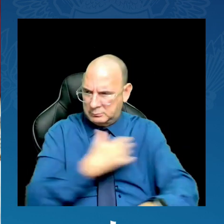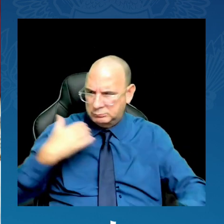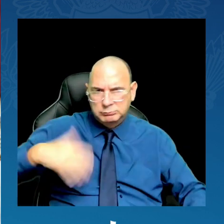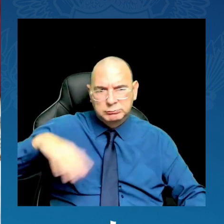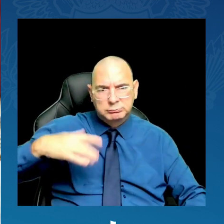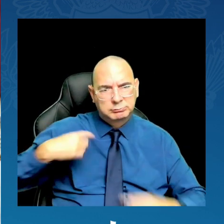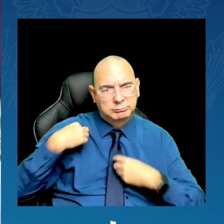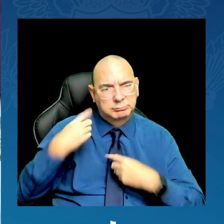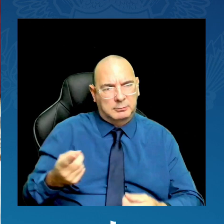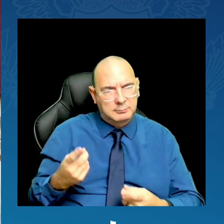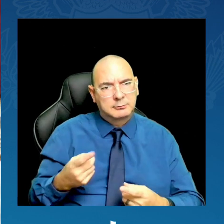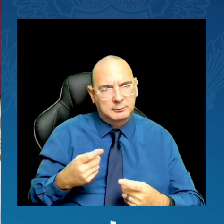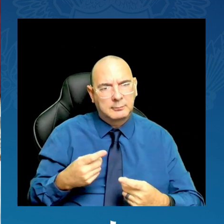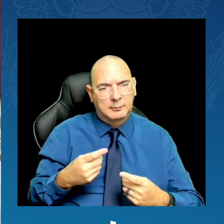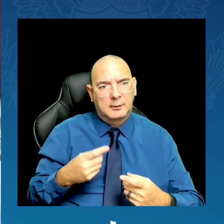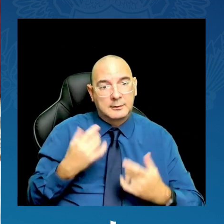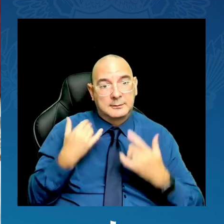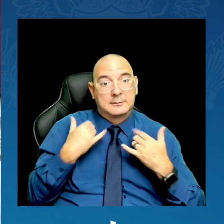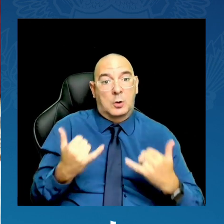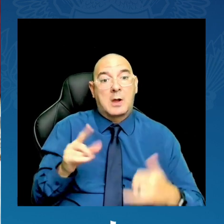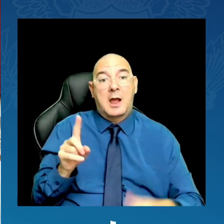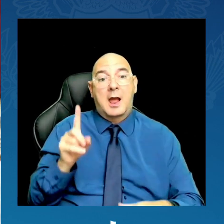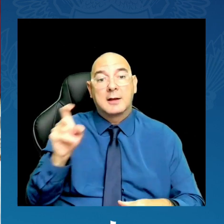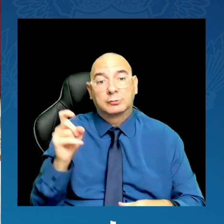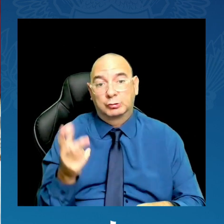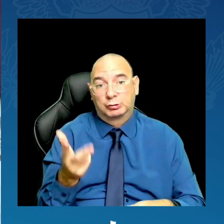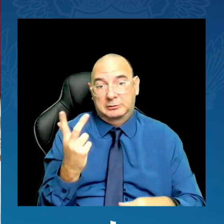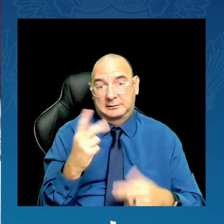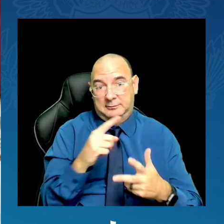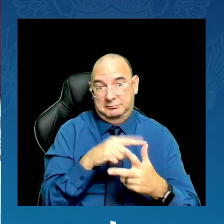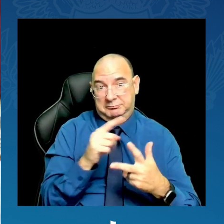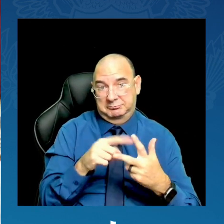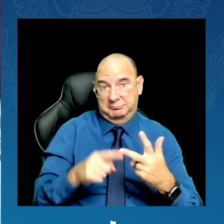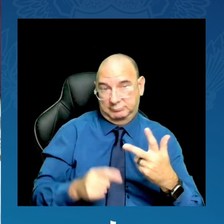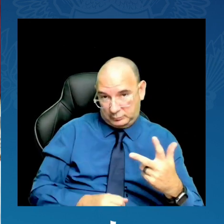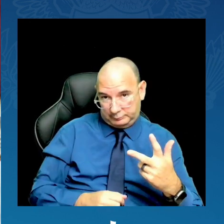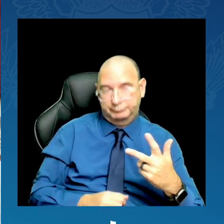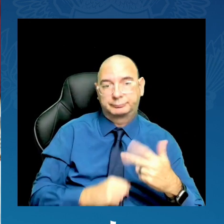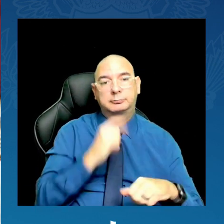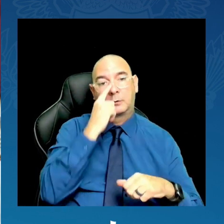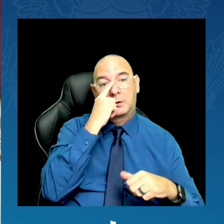I'm going to ask the three things. Two of NASA and one of the Department of Transportation,